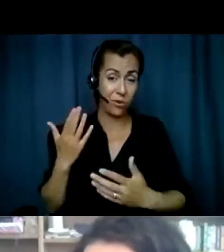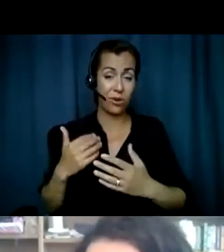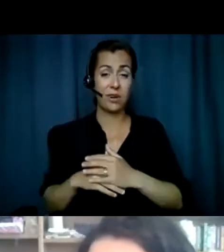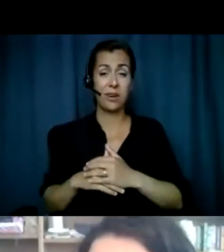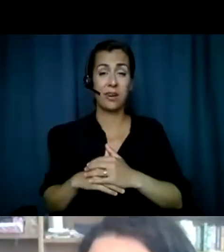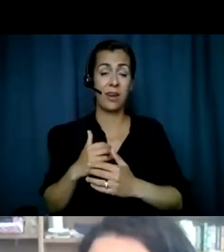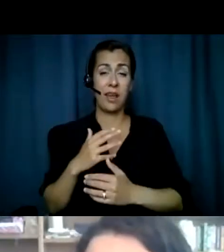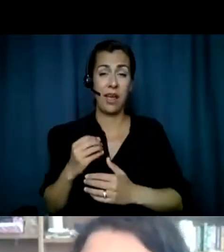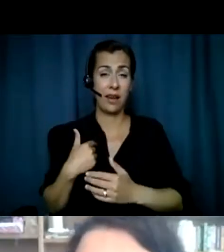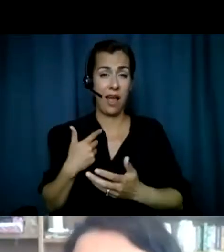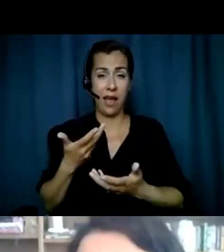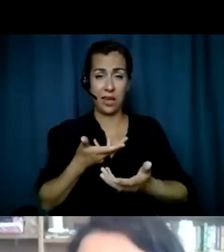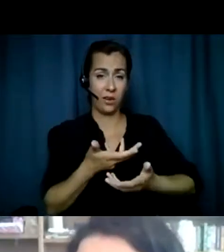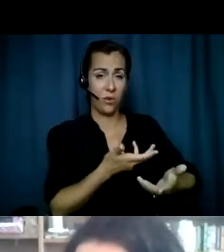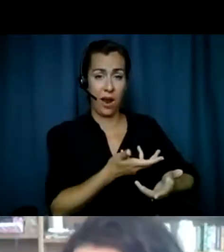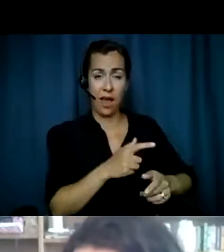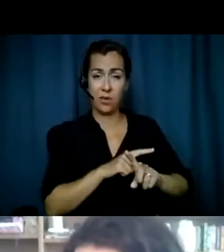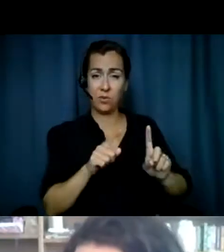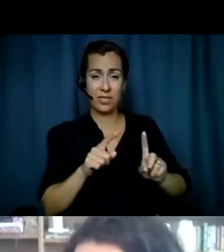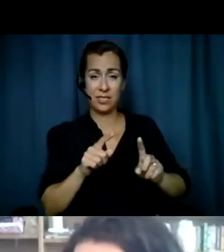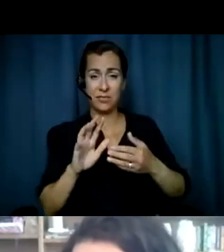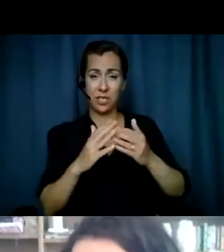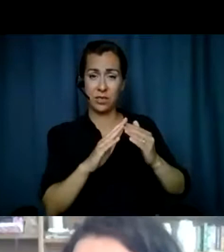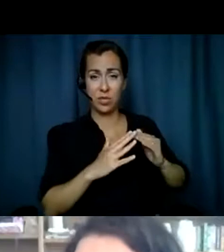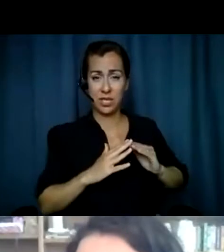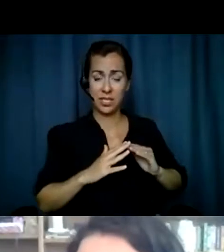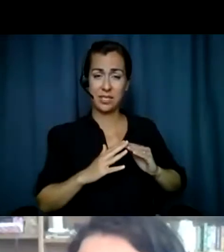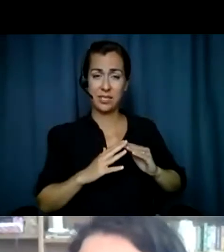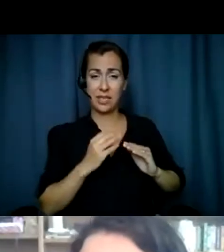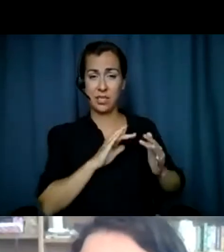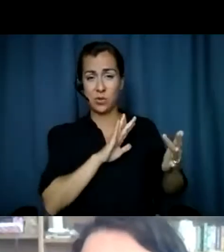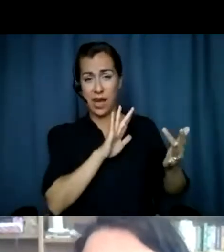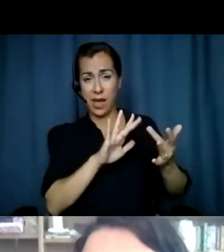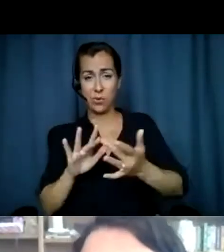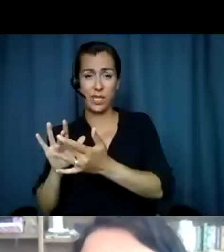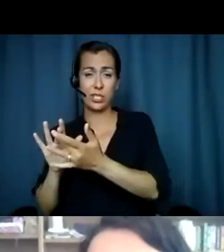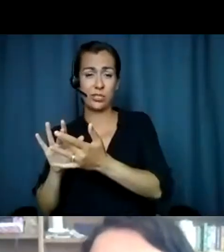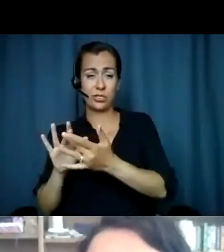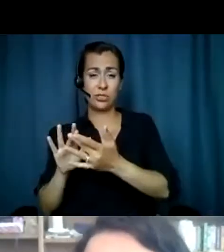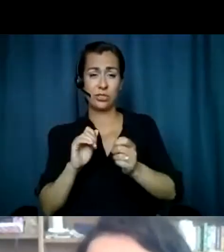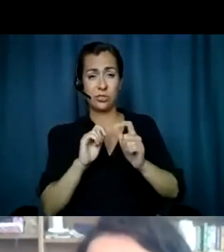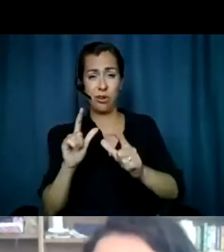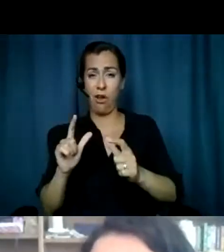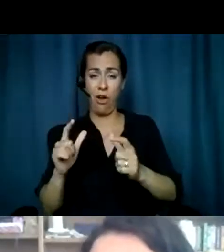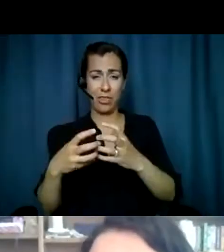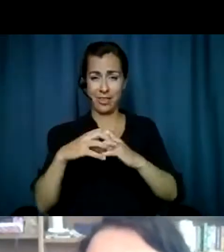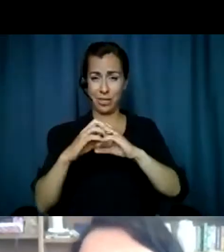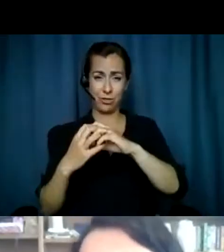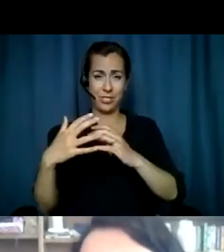Can I make a comment on that too Kiersi? Yes. I think the